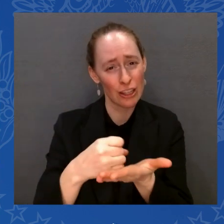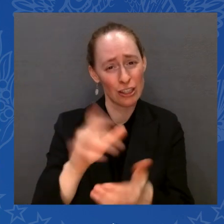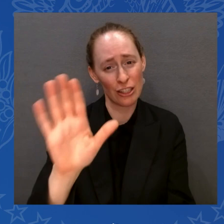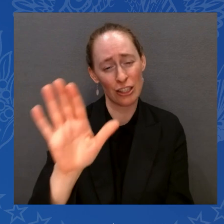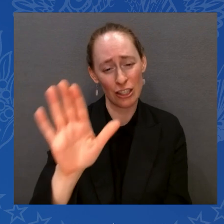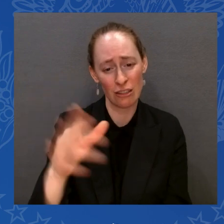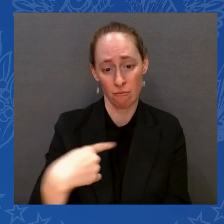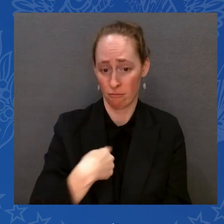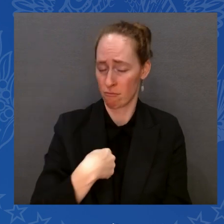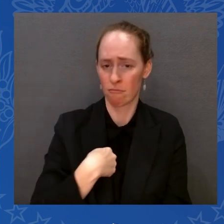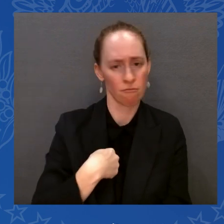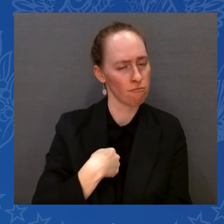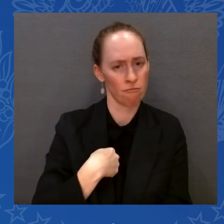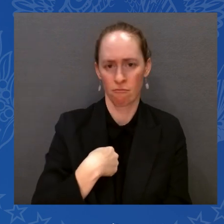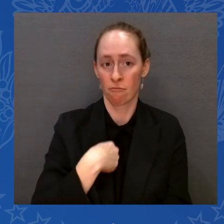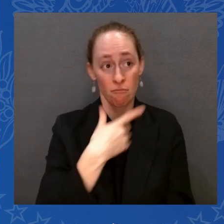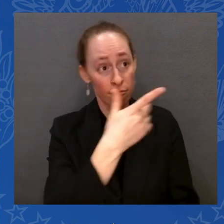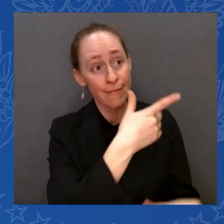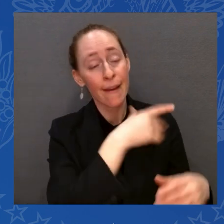not today, not tomorrow, not ever -- period.